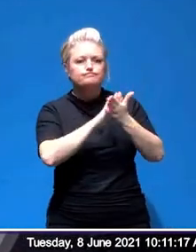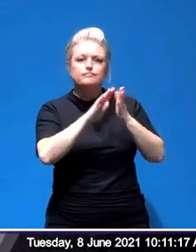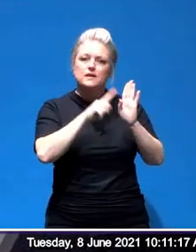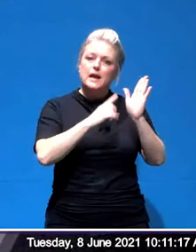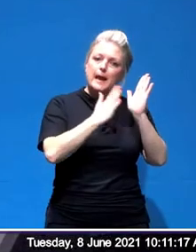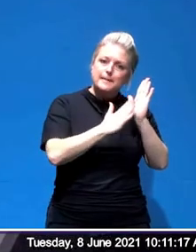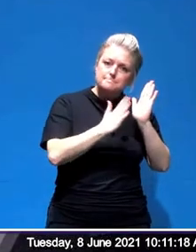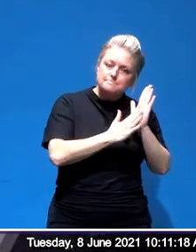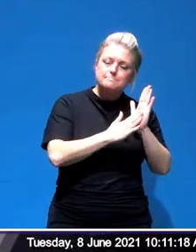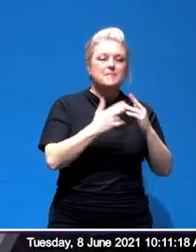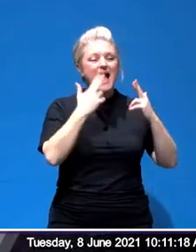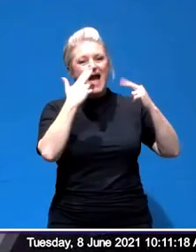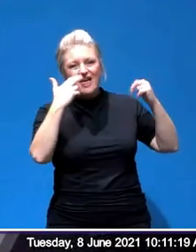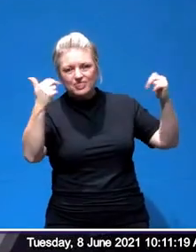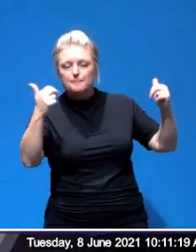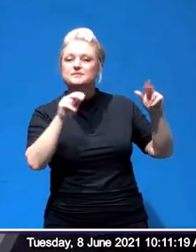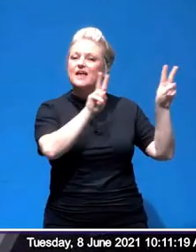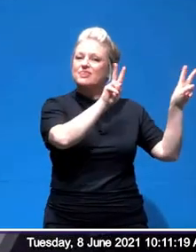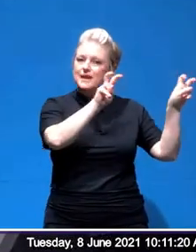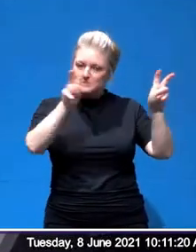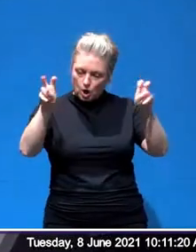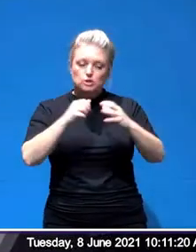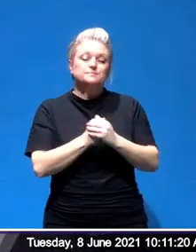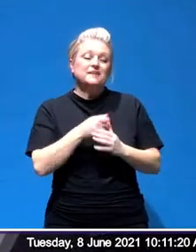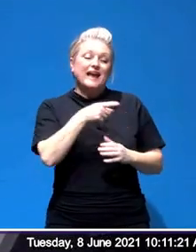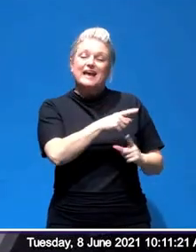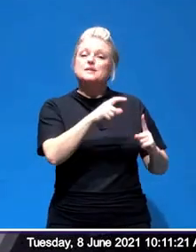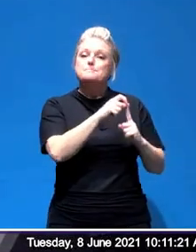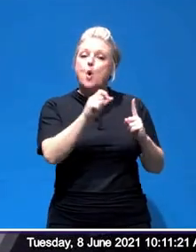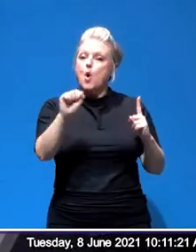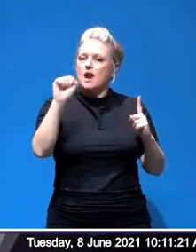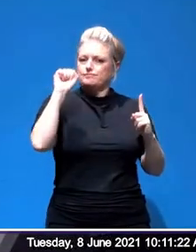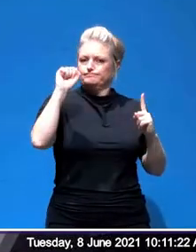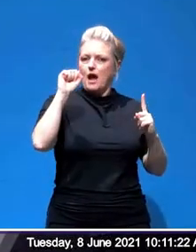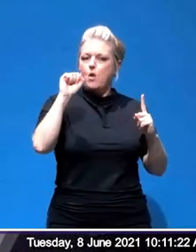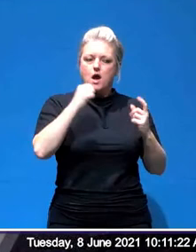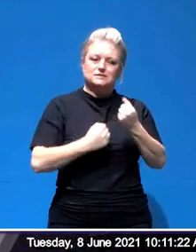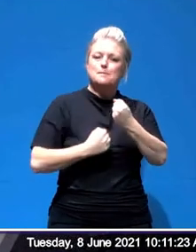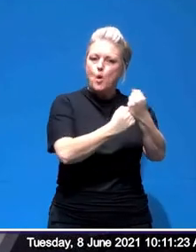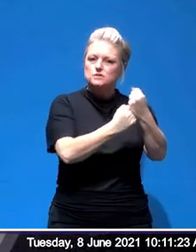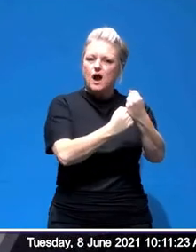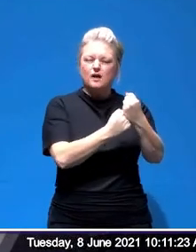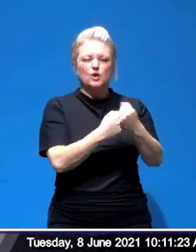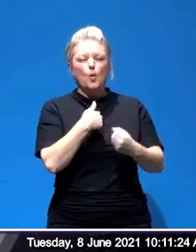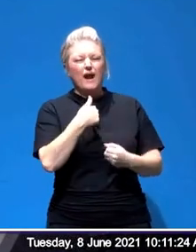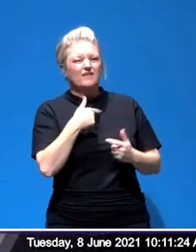He's a Port Power supporter, only because he's forced to be, really, by living in our house, but he likes to also sing